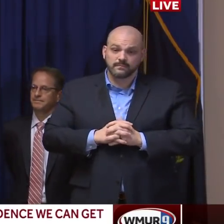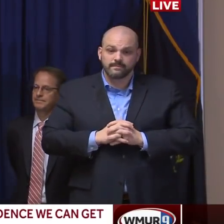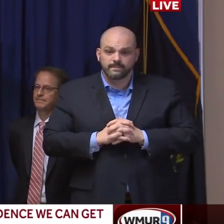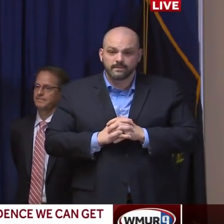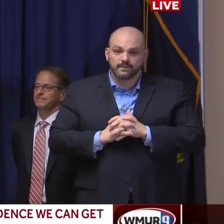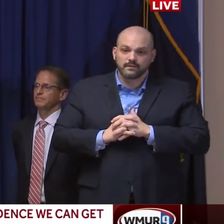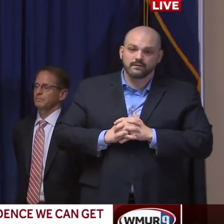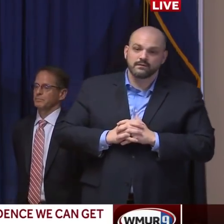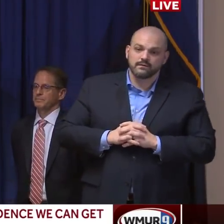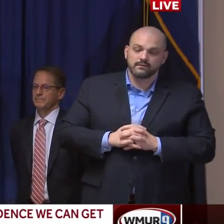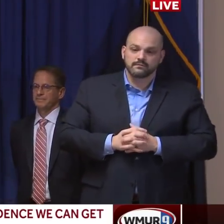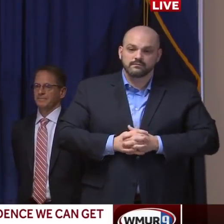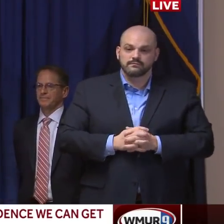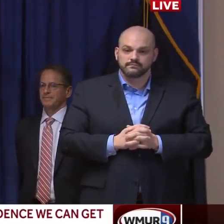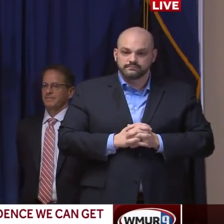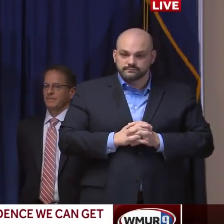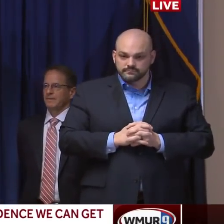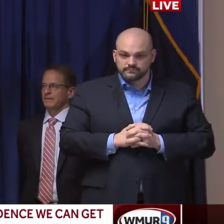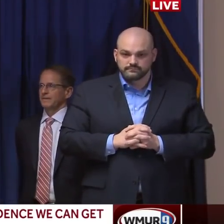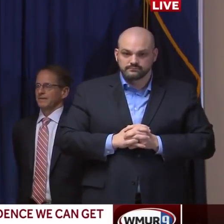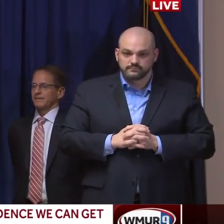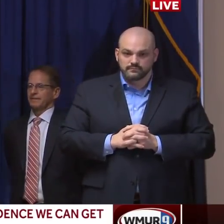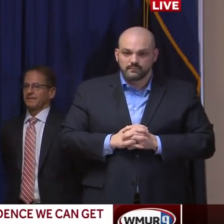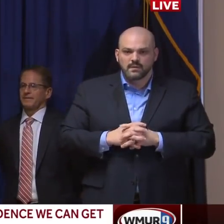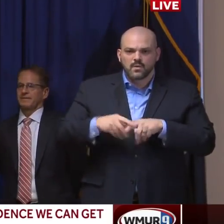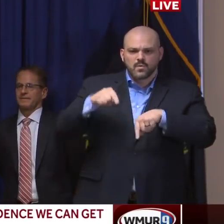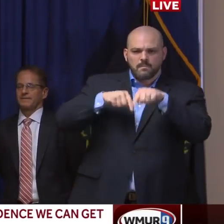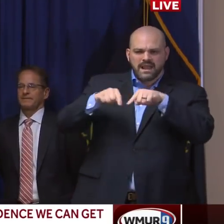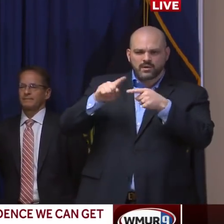IT IS AN EXCITING MOVE AN EXCITING OPPORTUNITY.